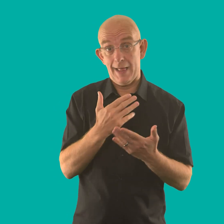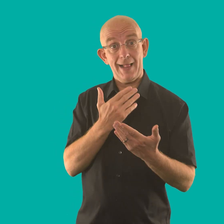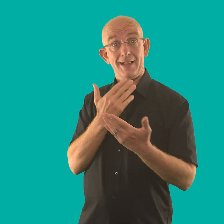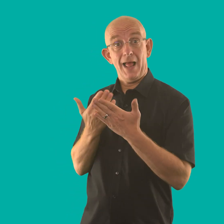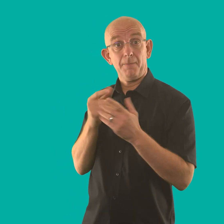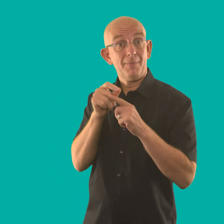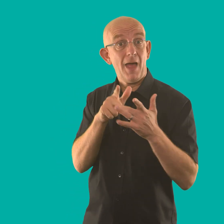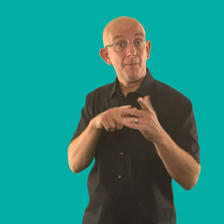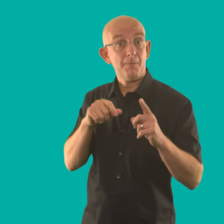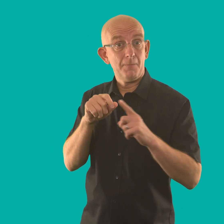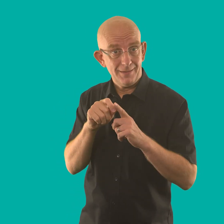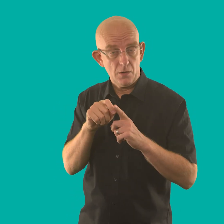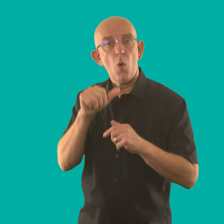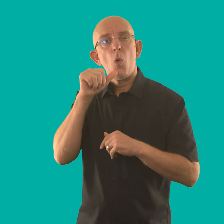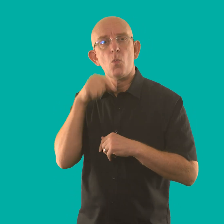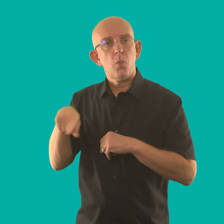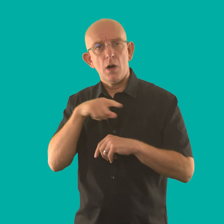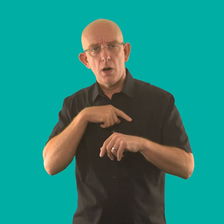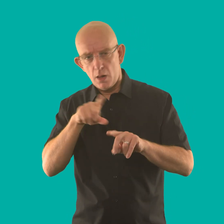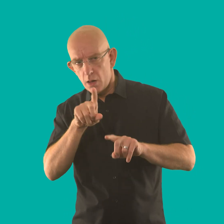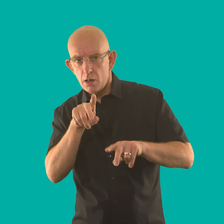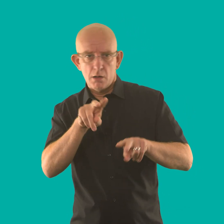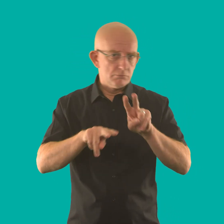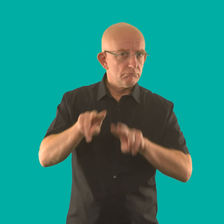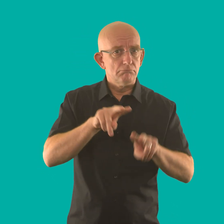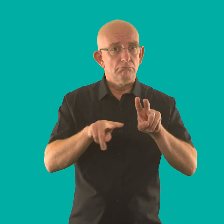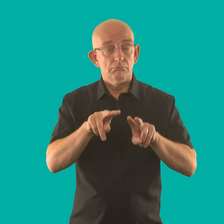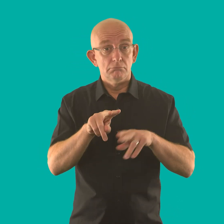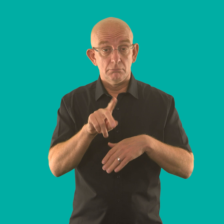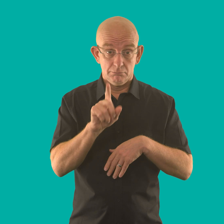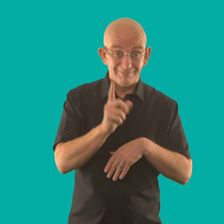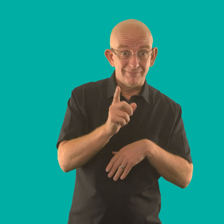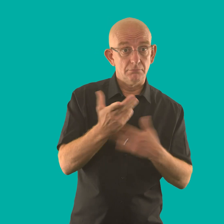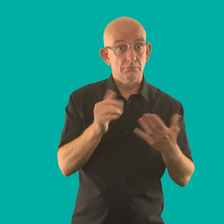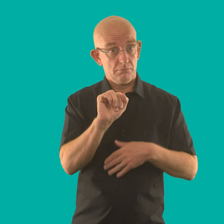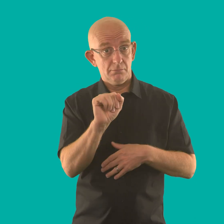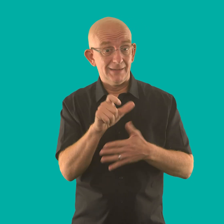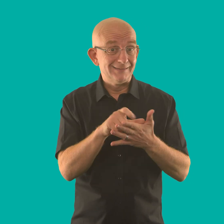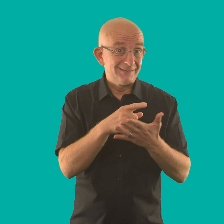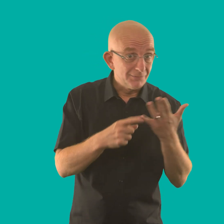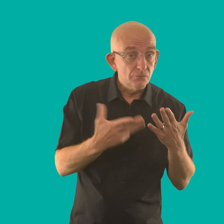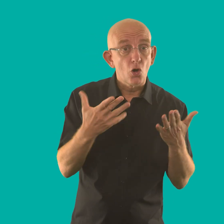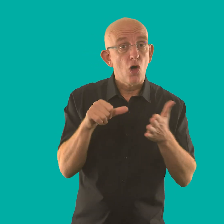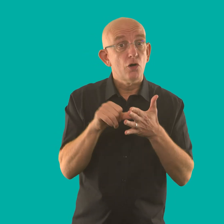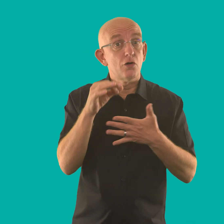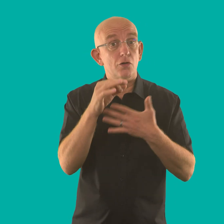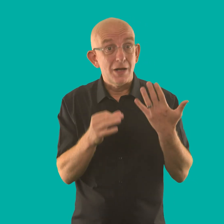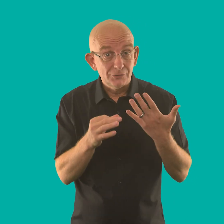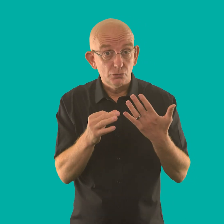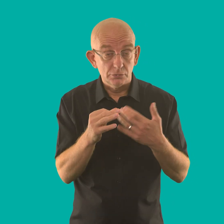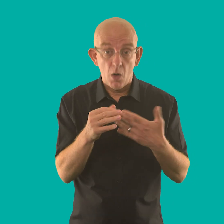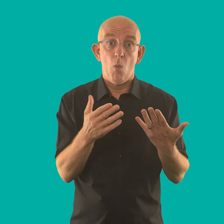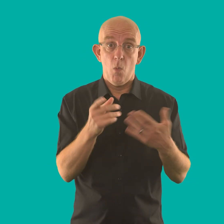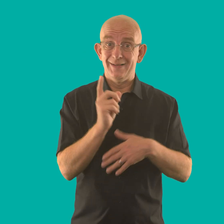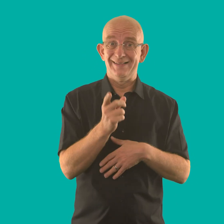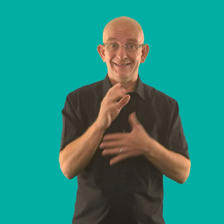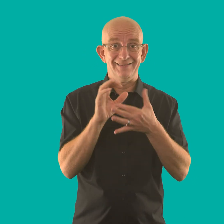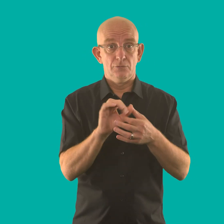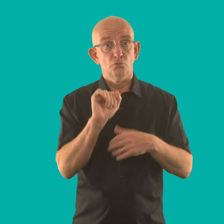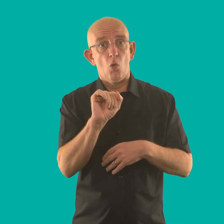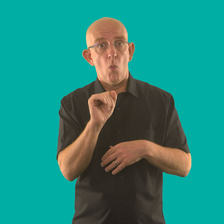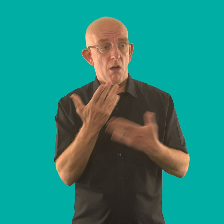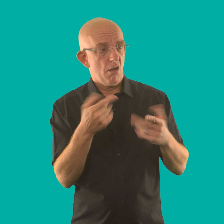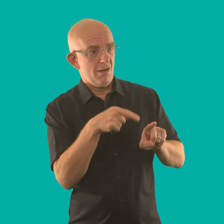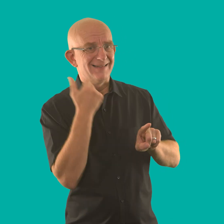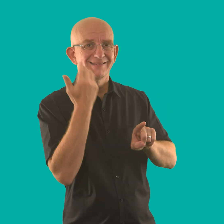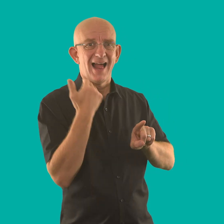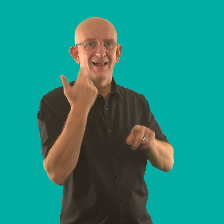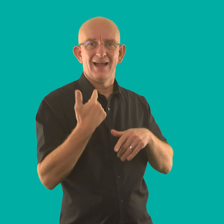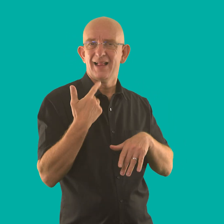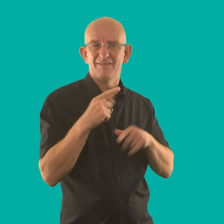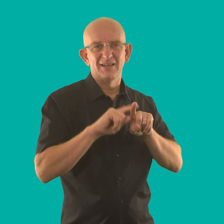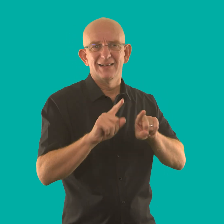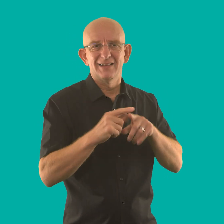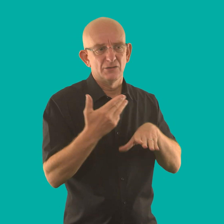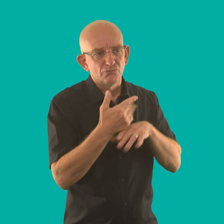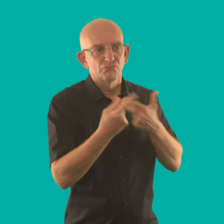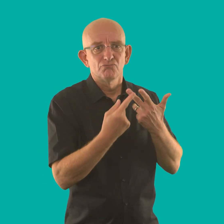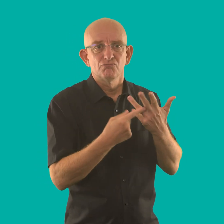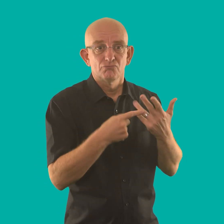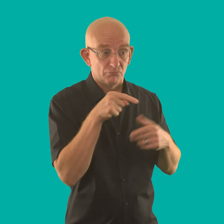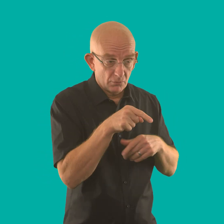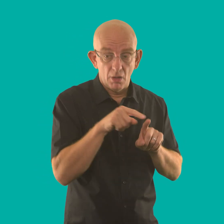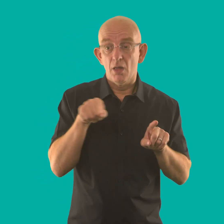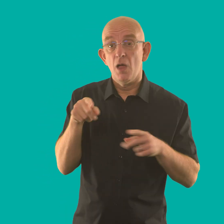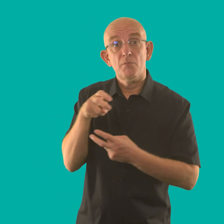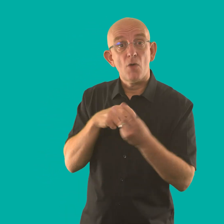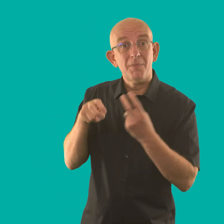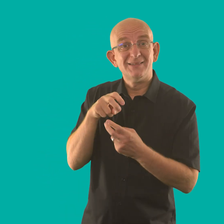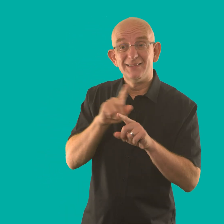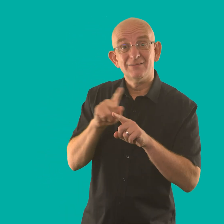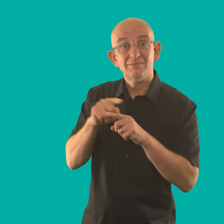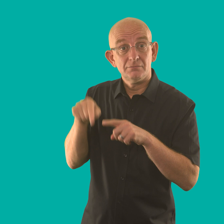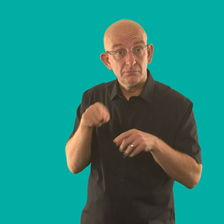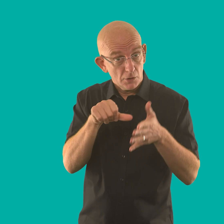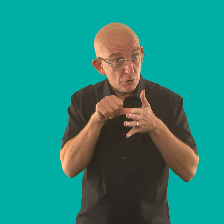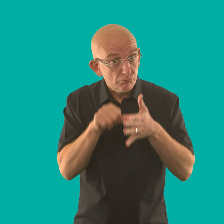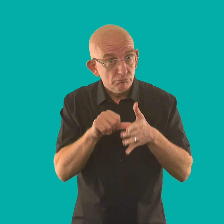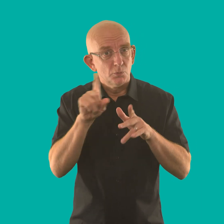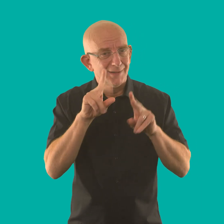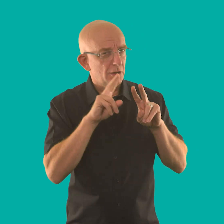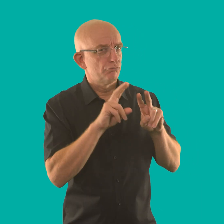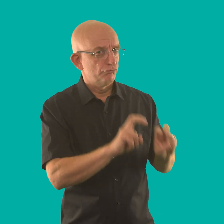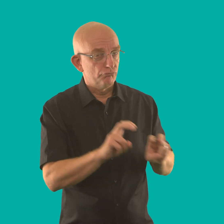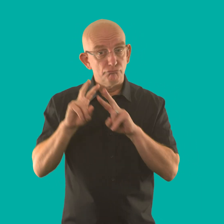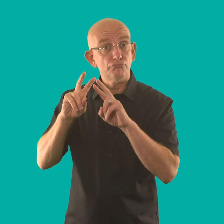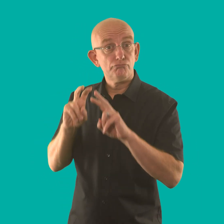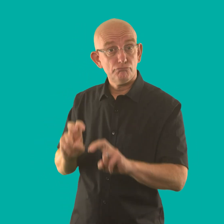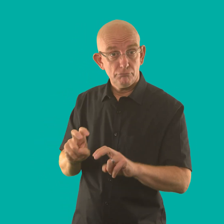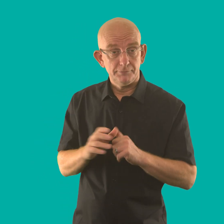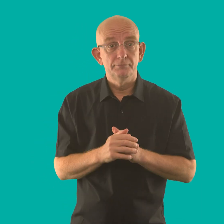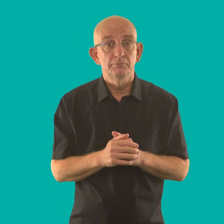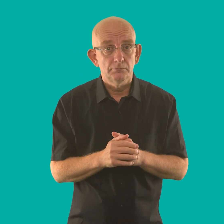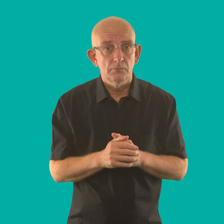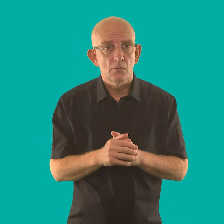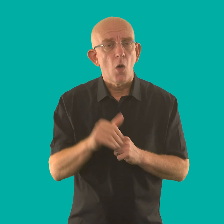If you claim PIP, we will look at how difficult your disability or condition makes it for you to do those daily living and mobility activities.